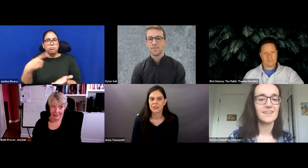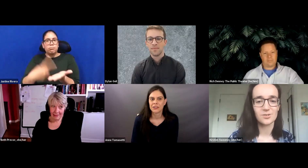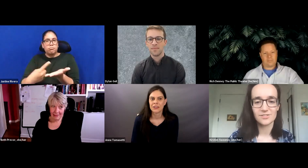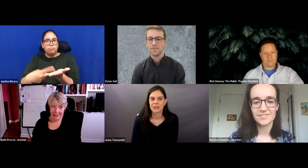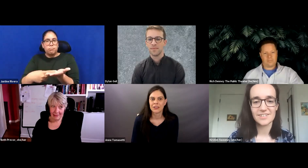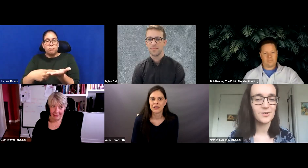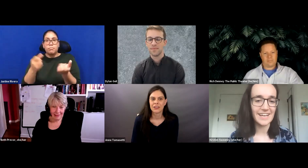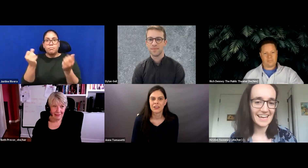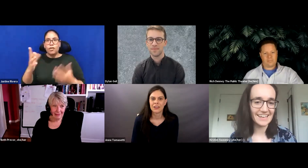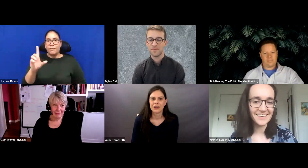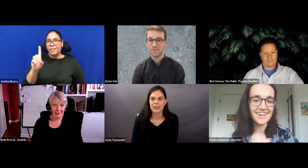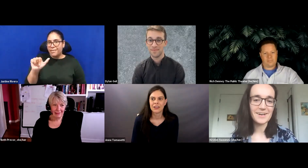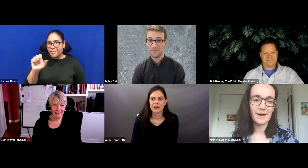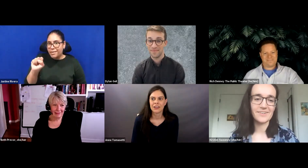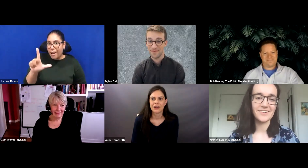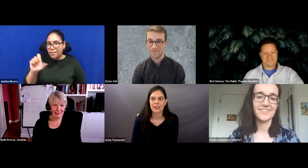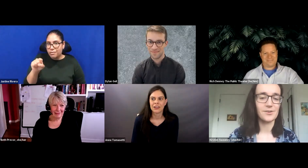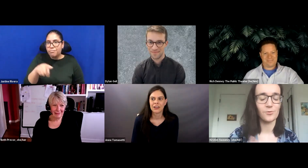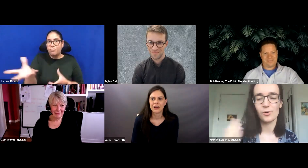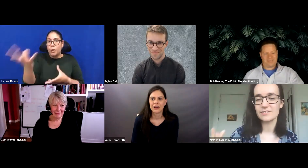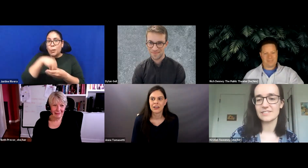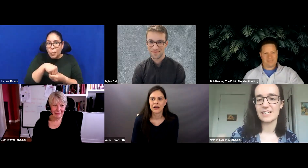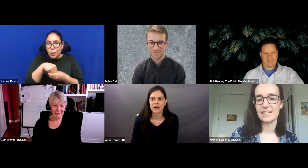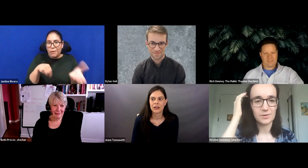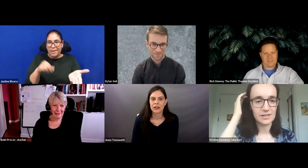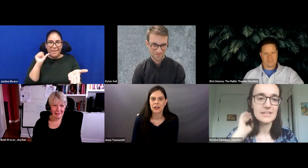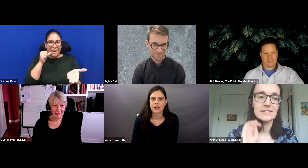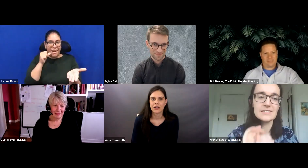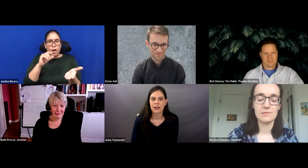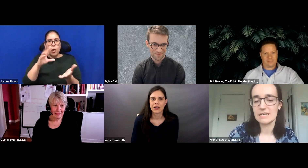DASLs, including Anne, about their roles and what it means to